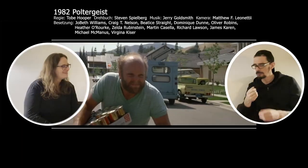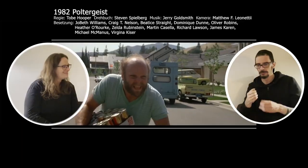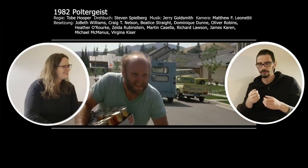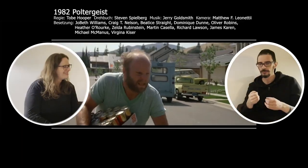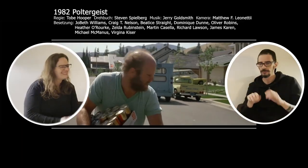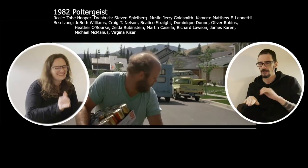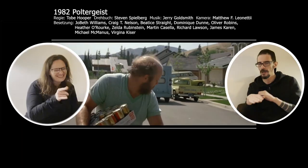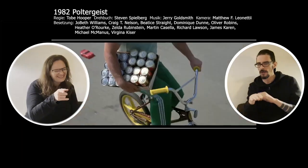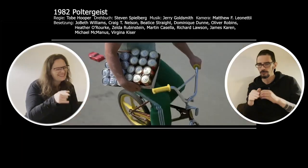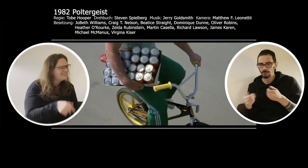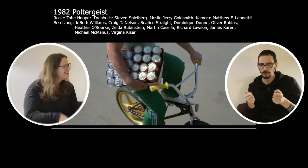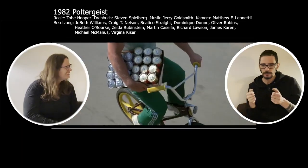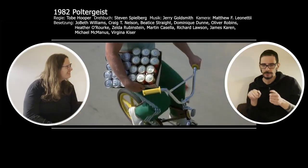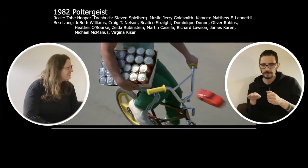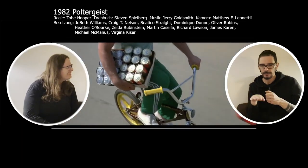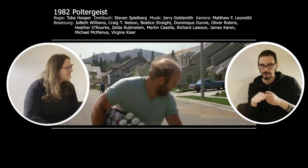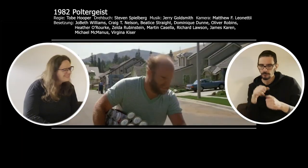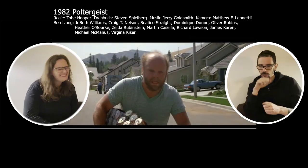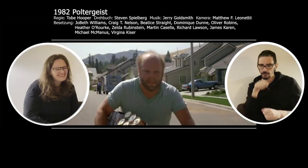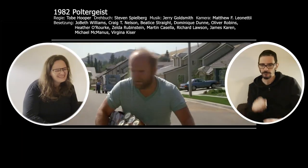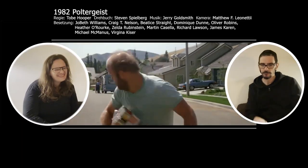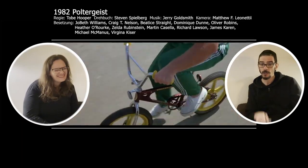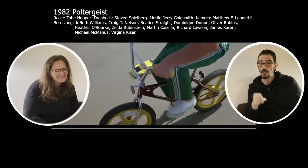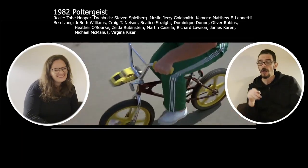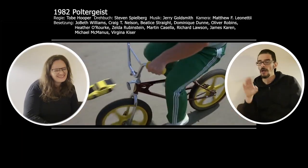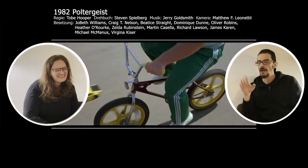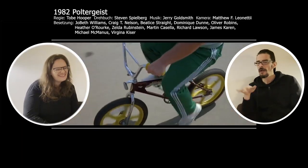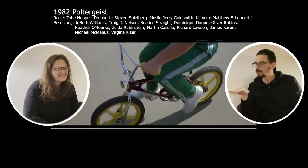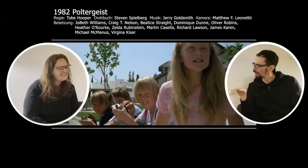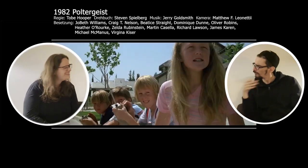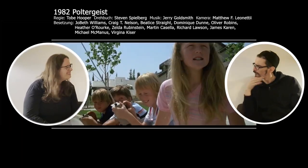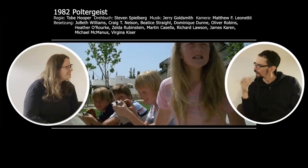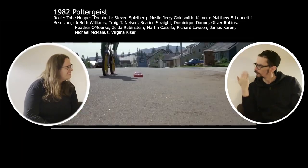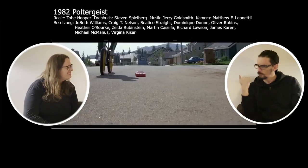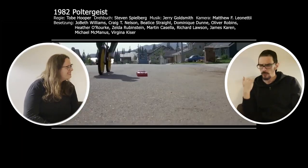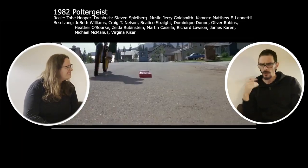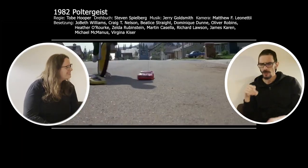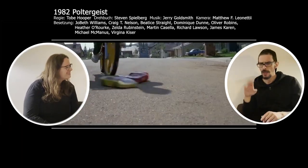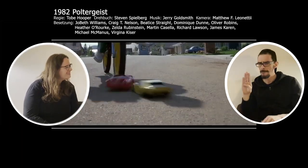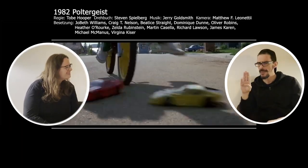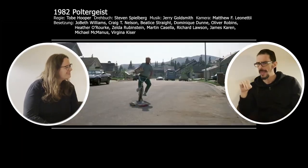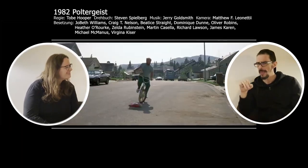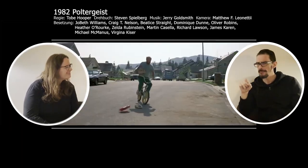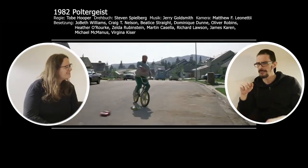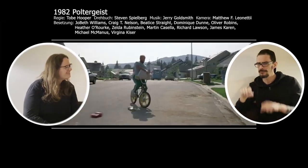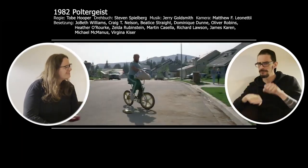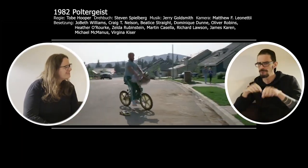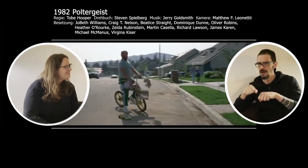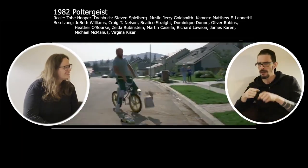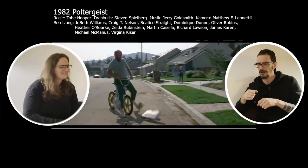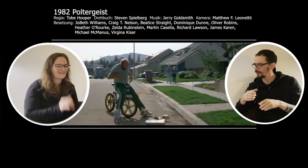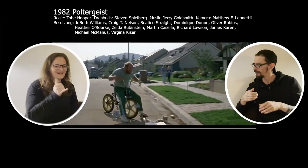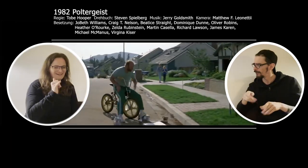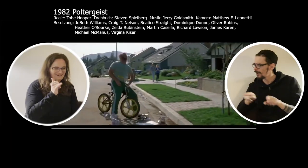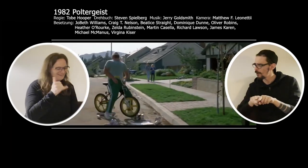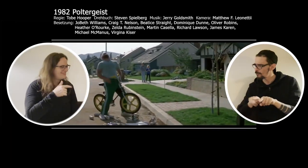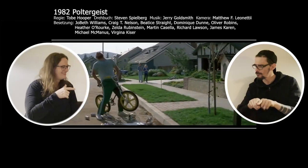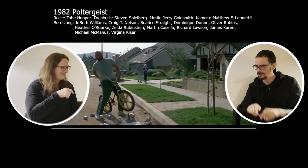Oh, I loved the remote control car. - Did you have one of those? Sit down and play with the toy car. Did you also have a BMX bike before?